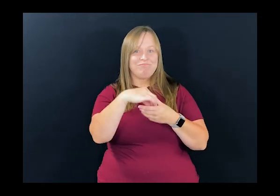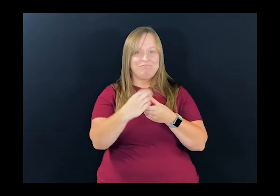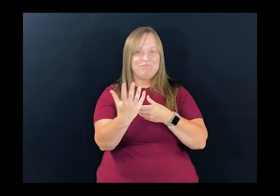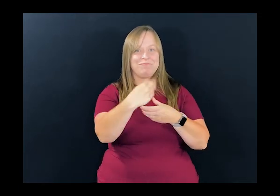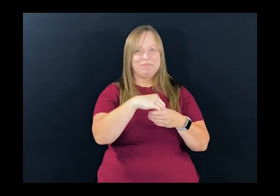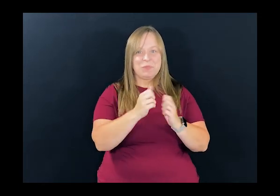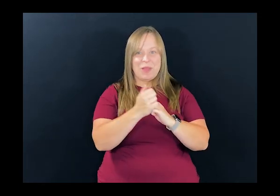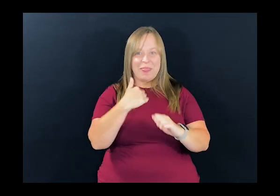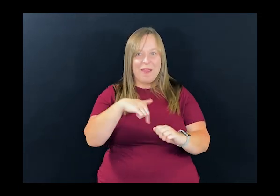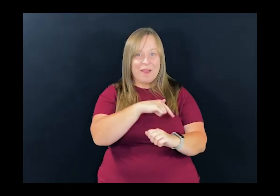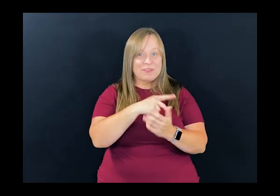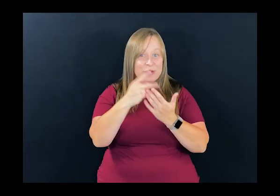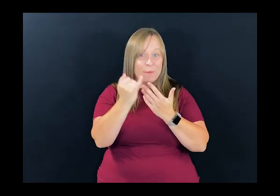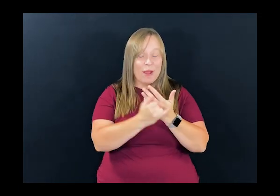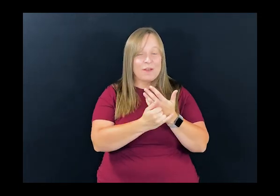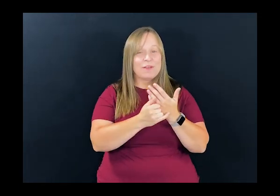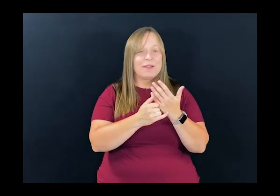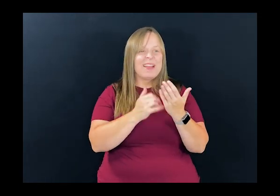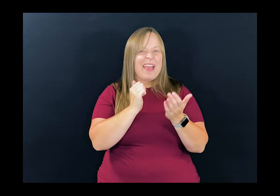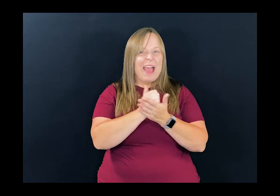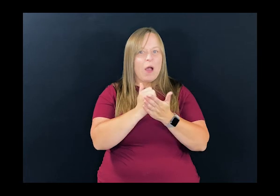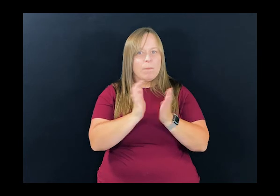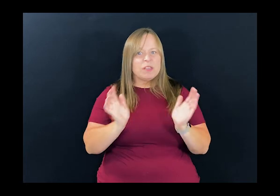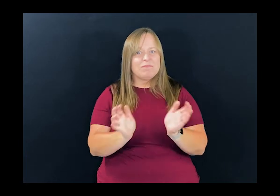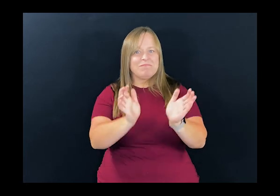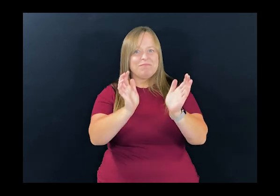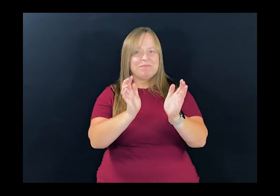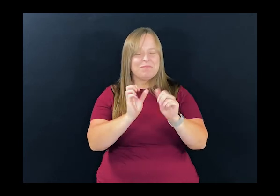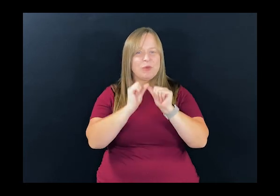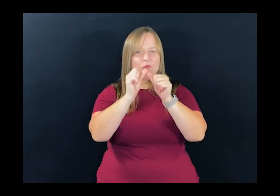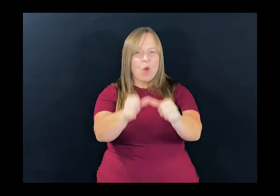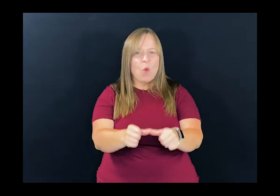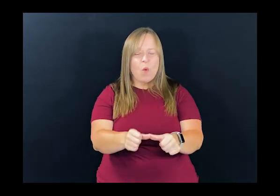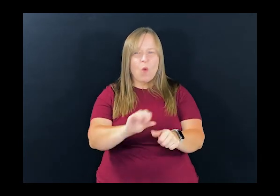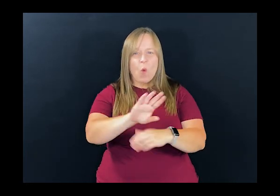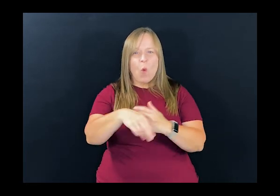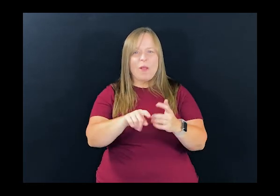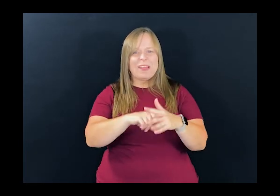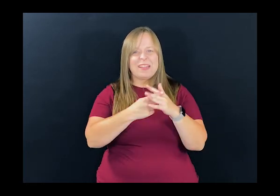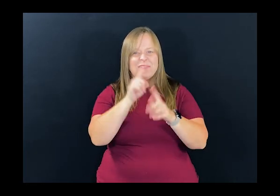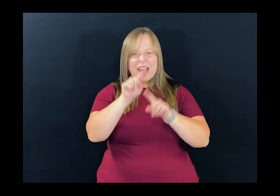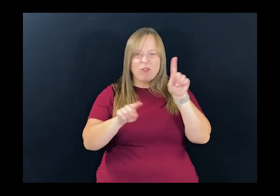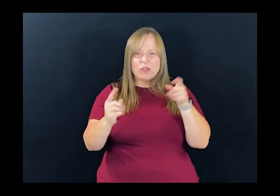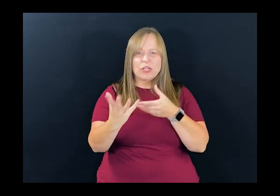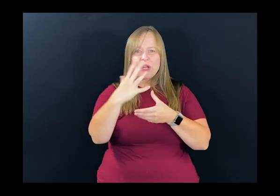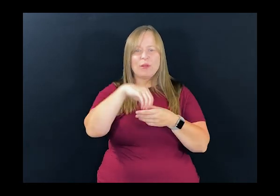the Divas with Disabilities project, help us move forward, you know the whole initiative, diversity and inclusion,